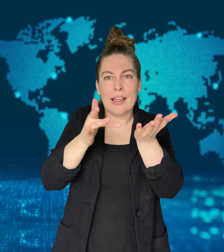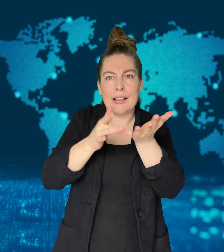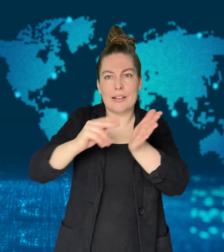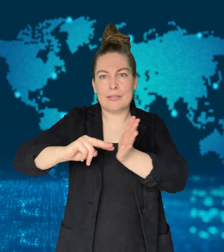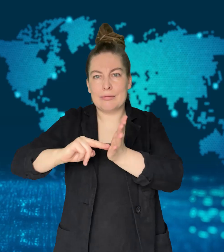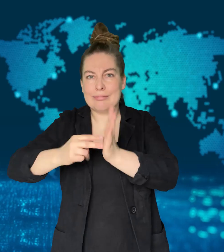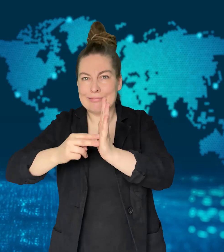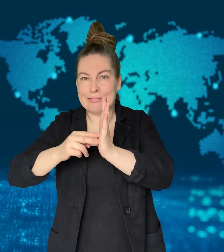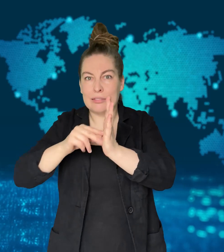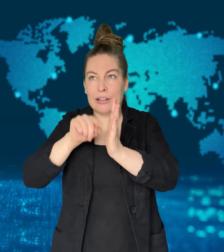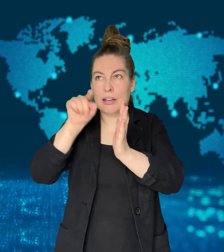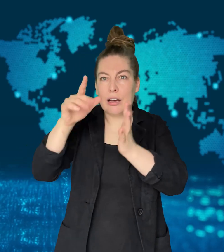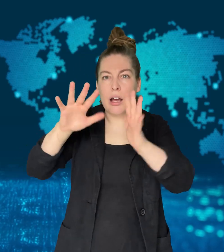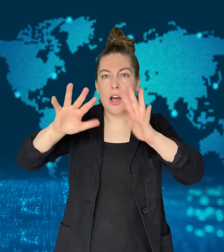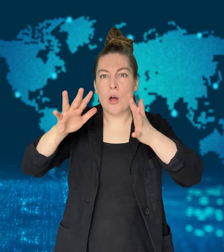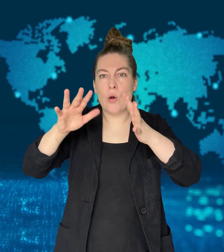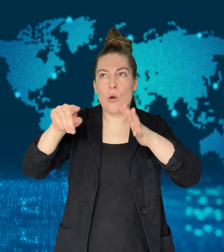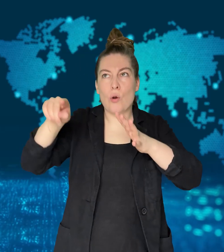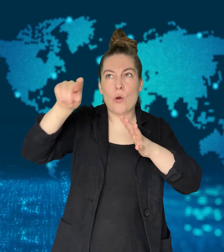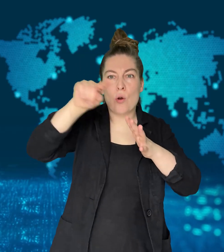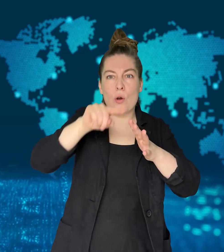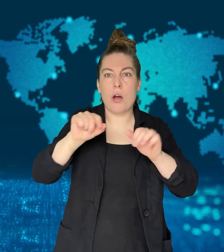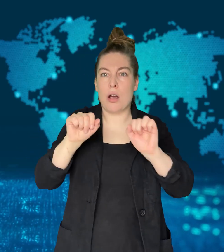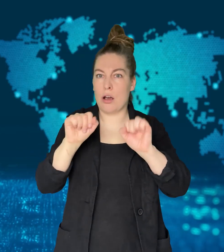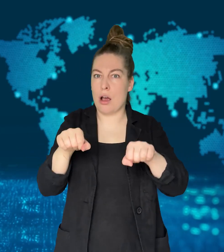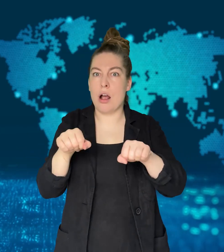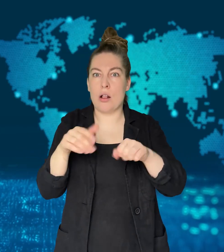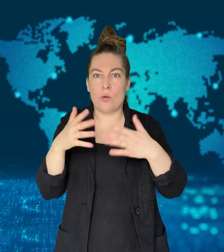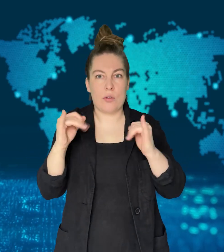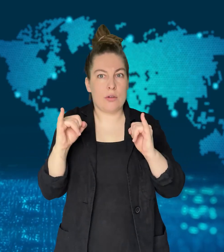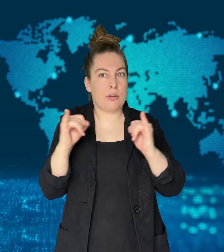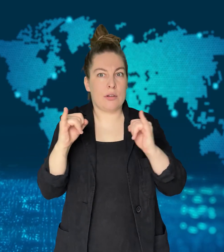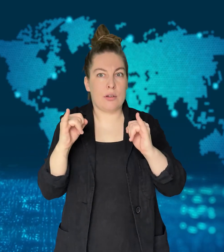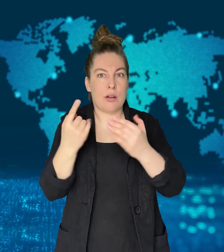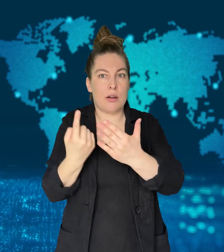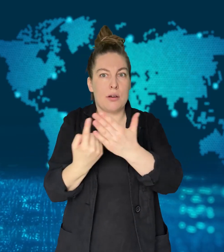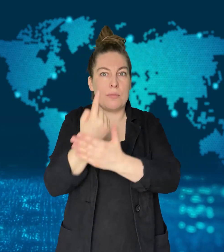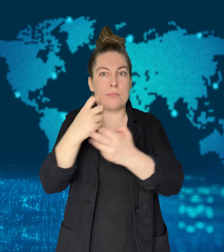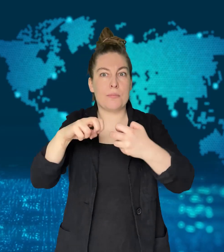They were able to rendezvous and move extremely